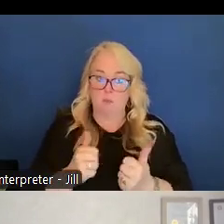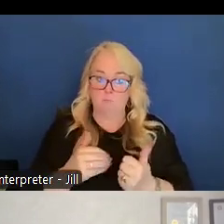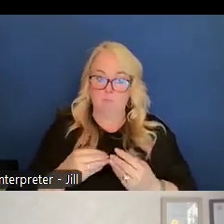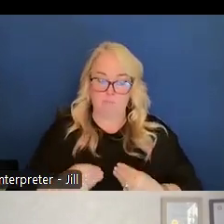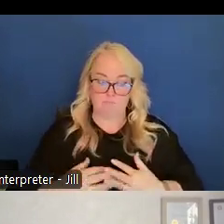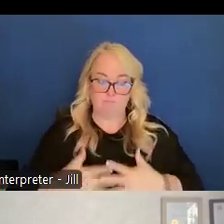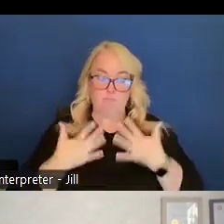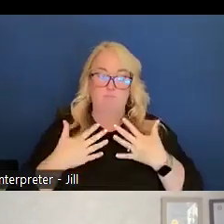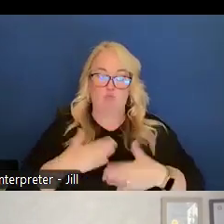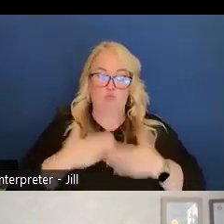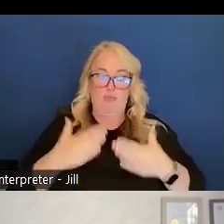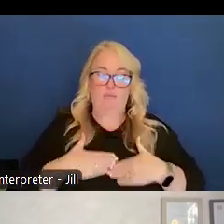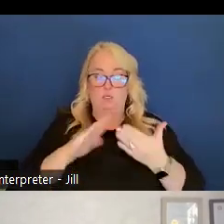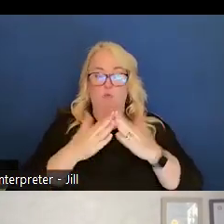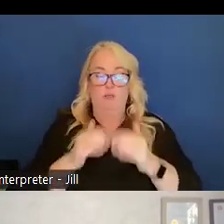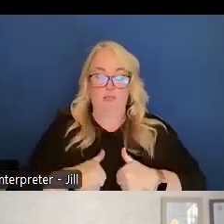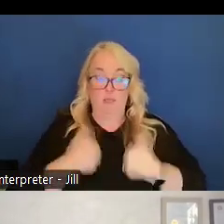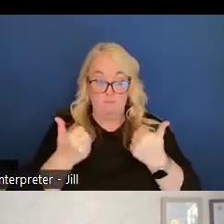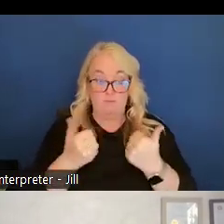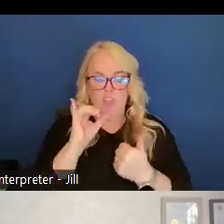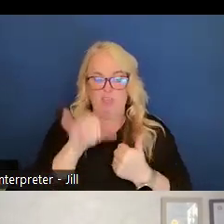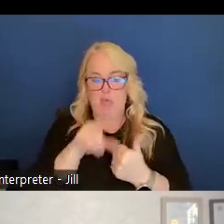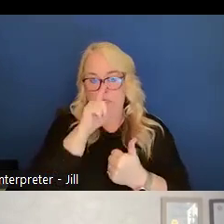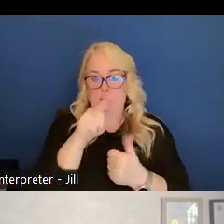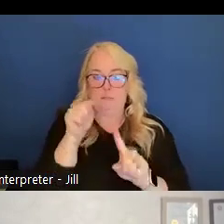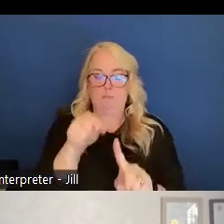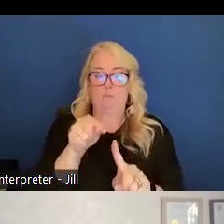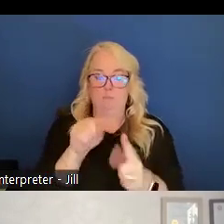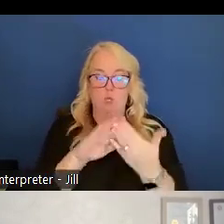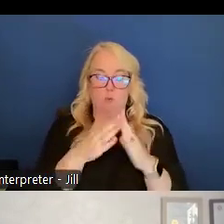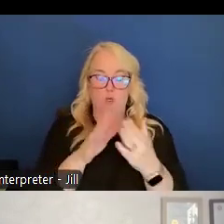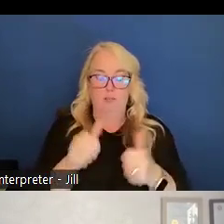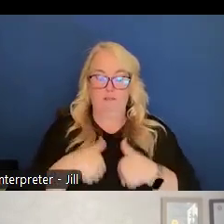community living, Olmstead is on it, and we do statewide advocacy